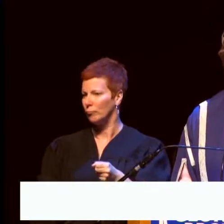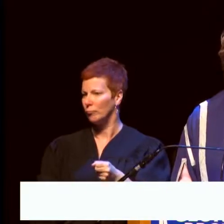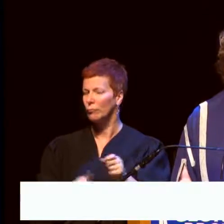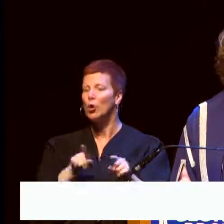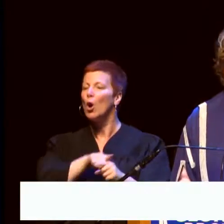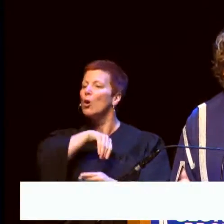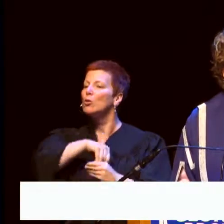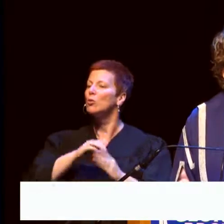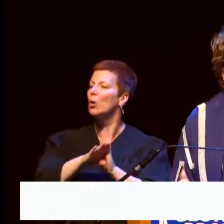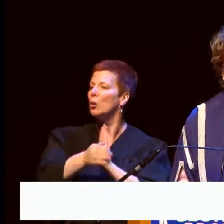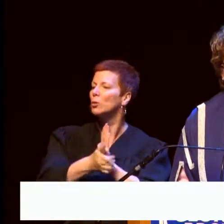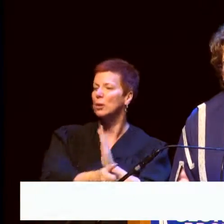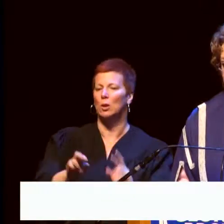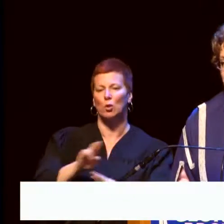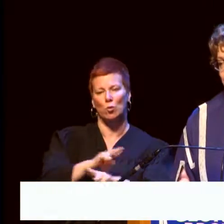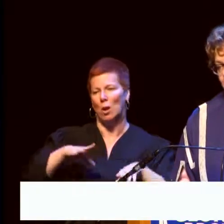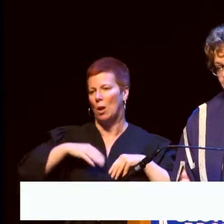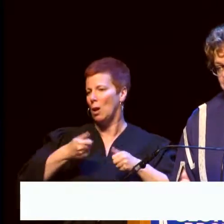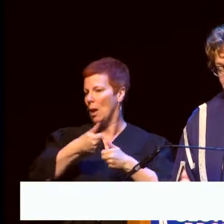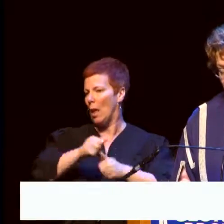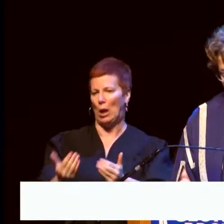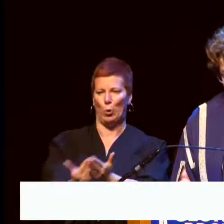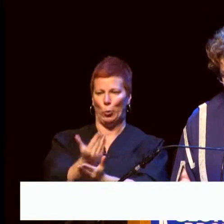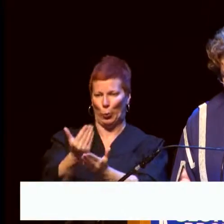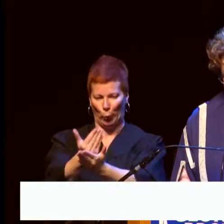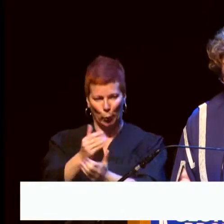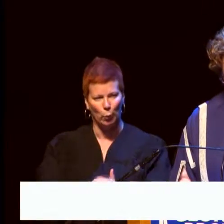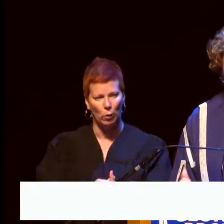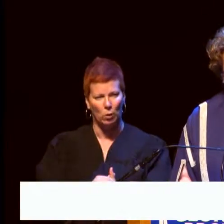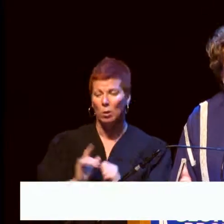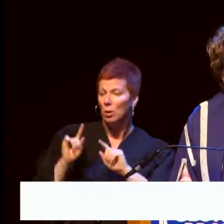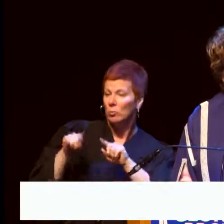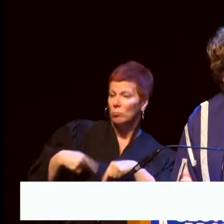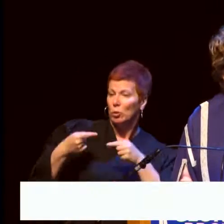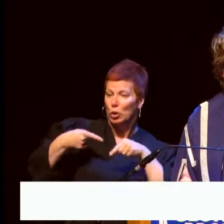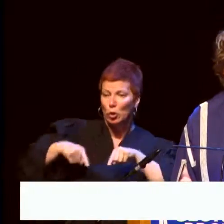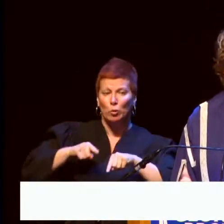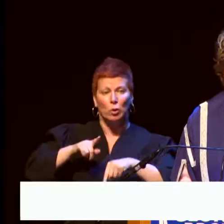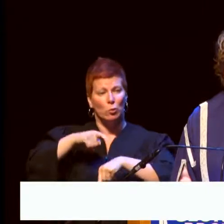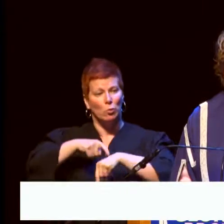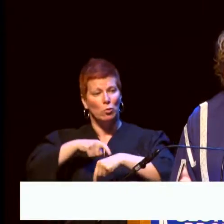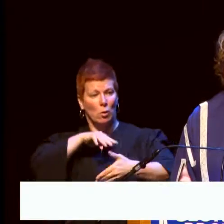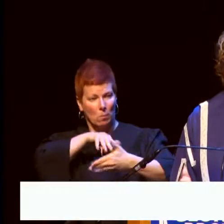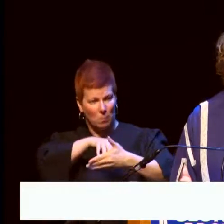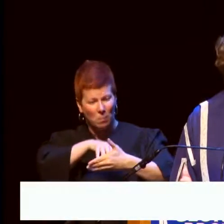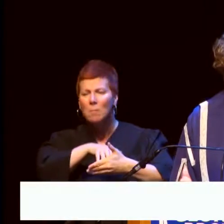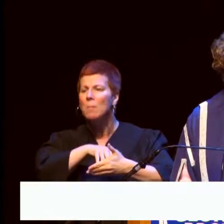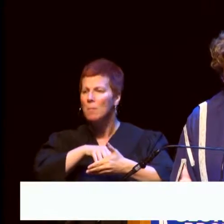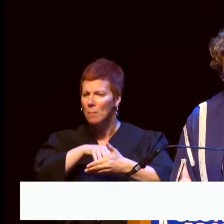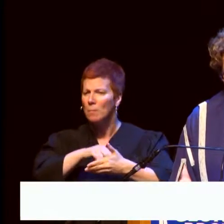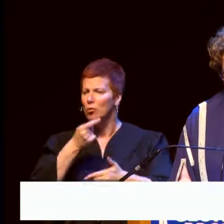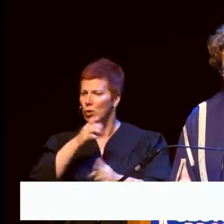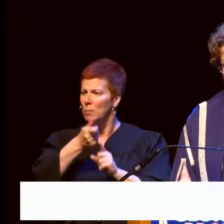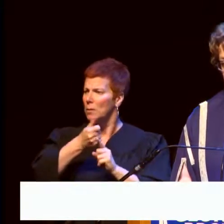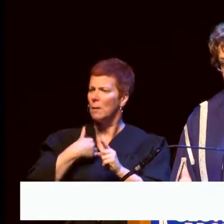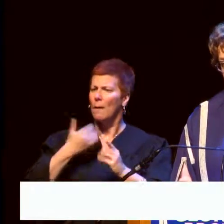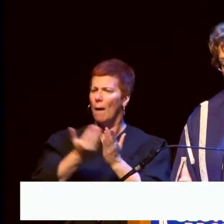OVER THE PAST FEW YEARS -- DURING YOUR TIME AT THE COLLEGE -- WE HAVE UNDERTAKEN A NUMBER OF JAM-CHANGING ACADEMIC INITIATIVES.